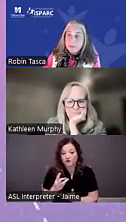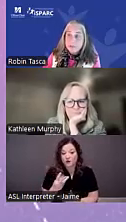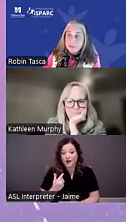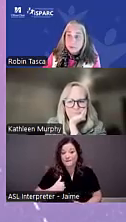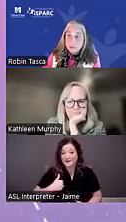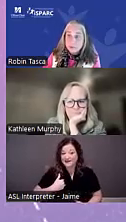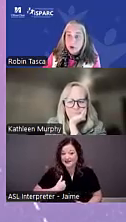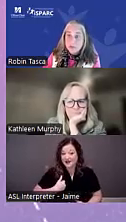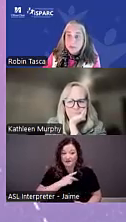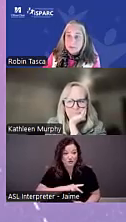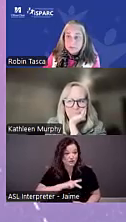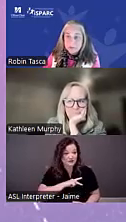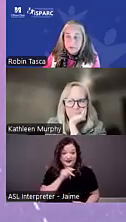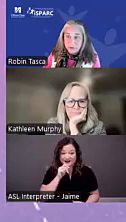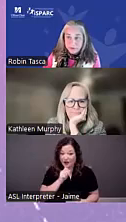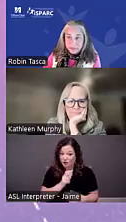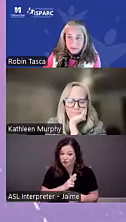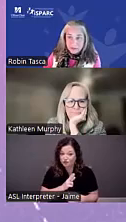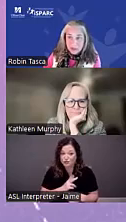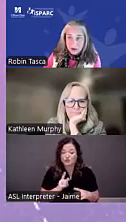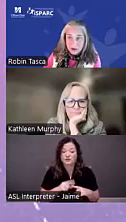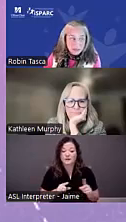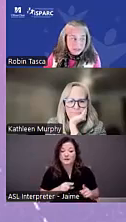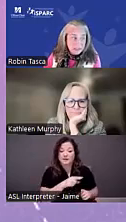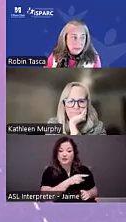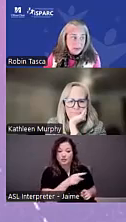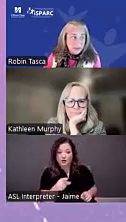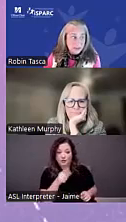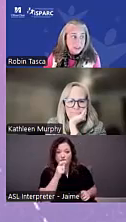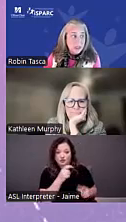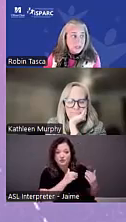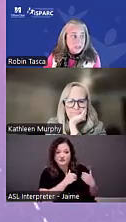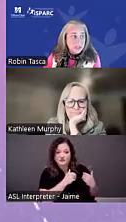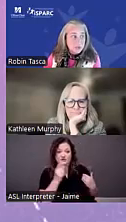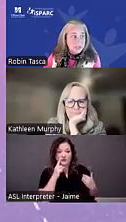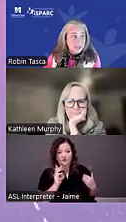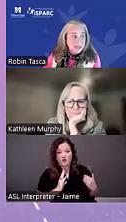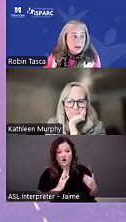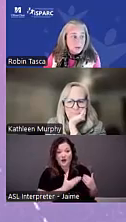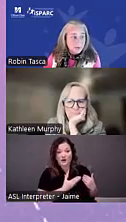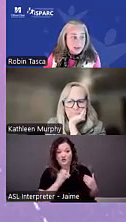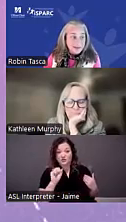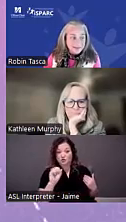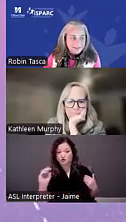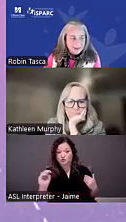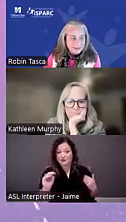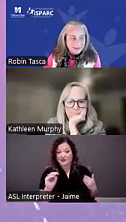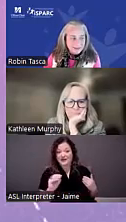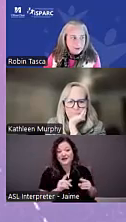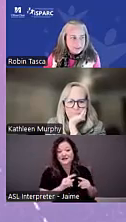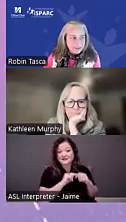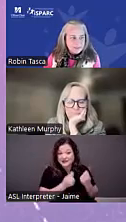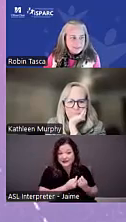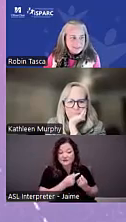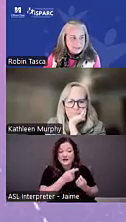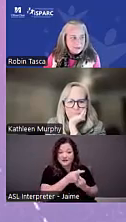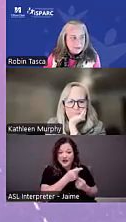The members who are responsible for the reels on our team actually use it. But I did ask that question because I